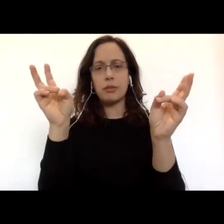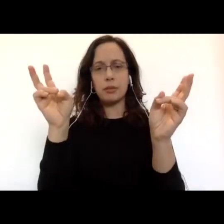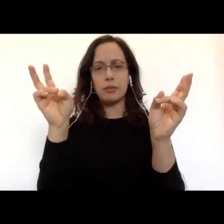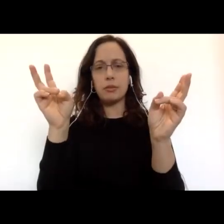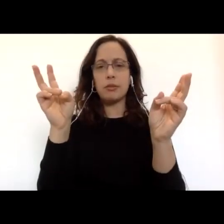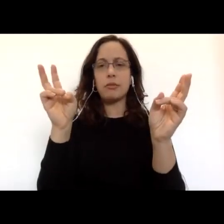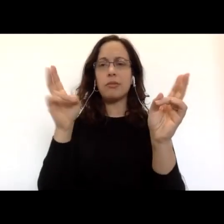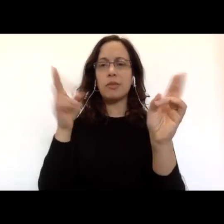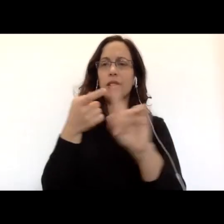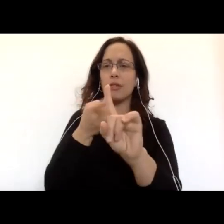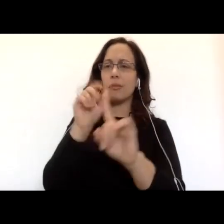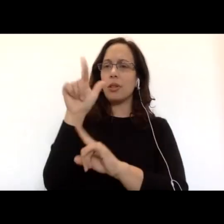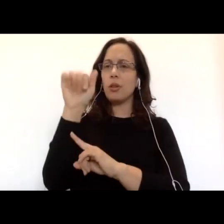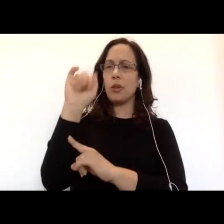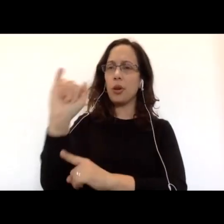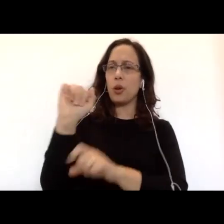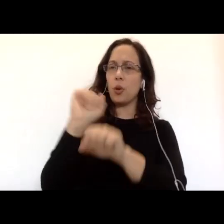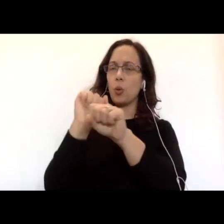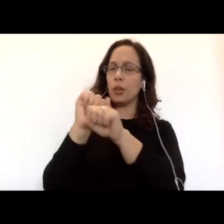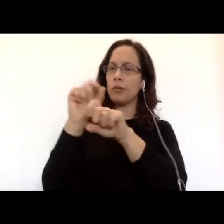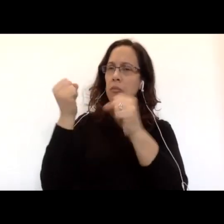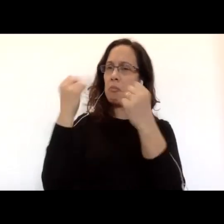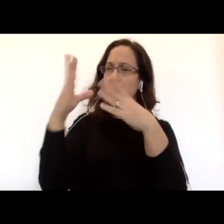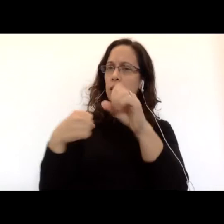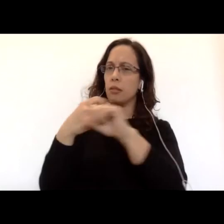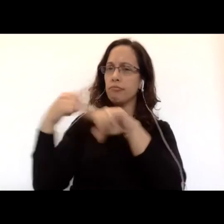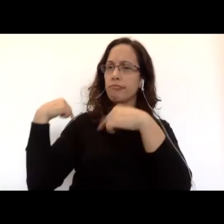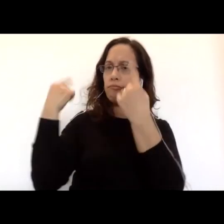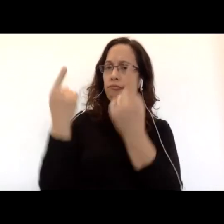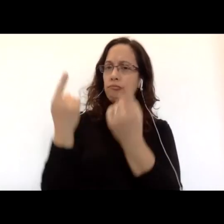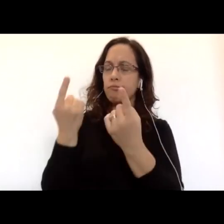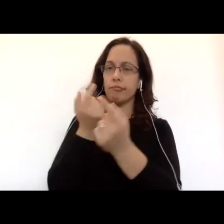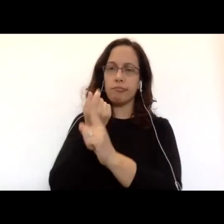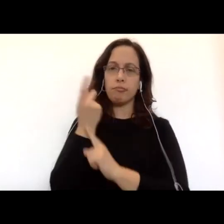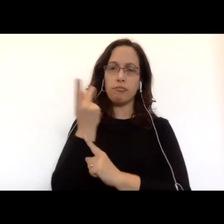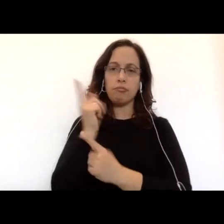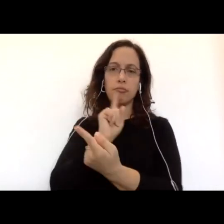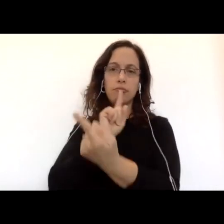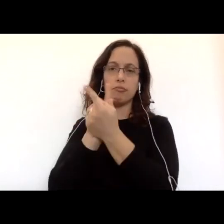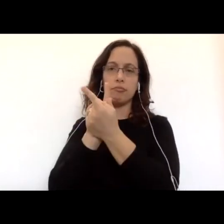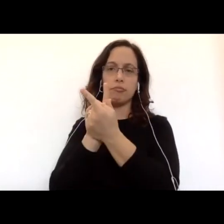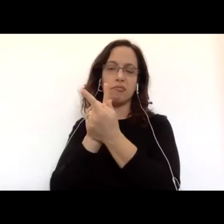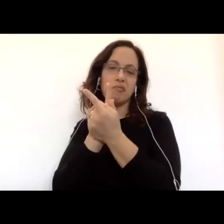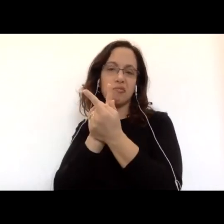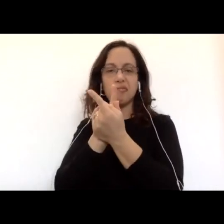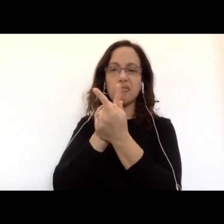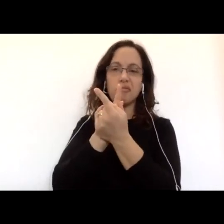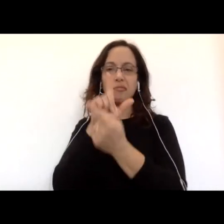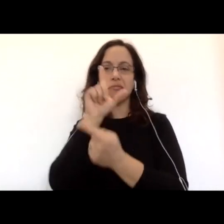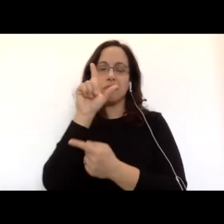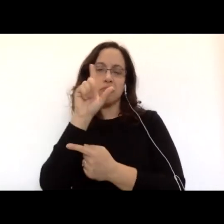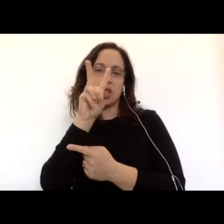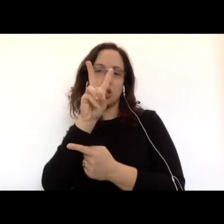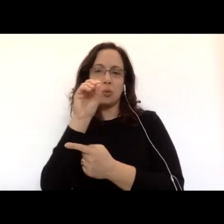been doing for many years now she and I met back in the late 2000s at a decolonization seminar